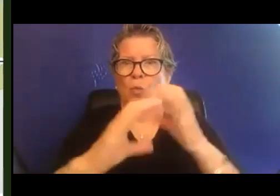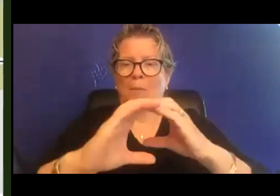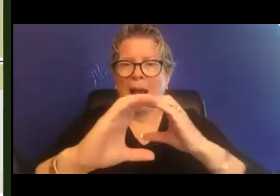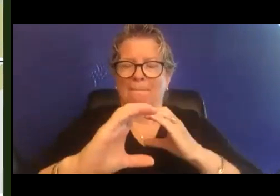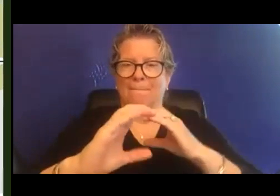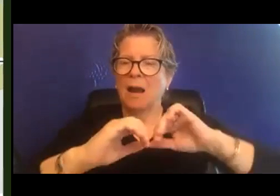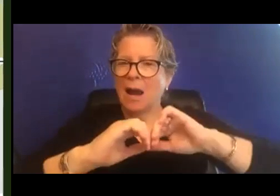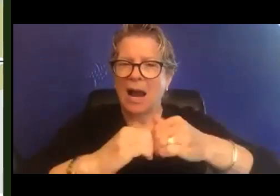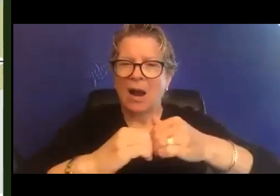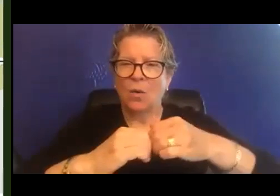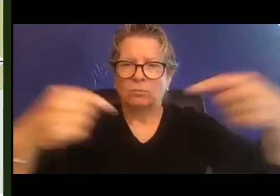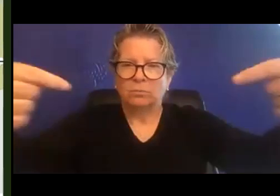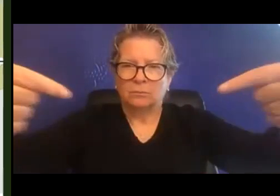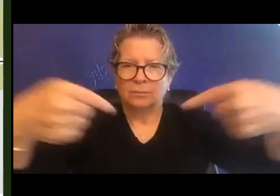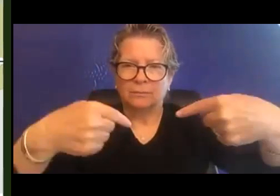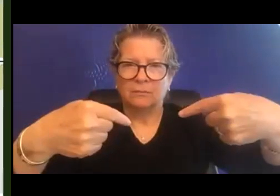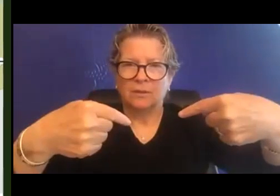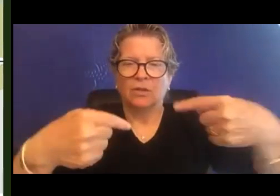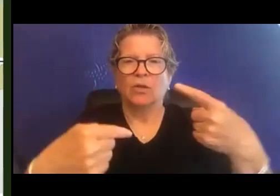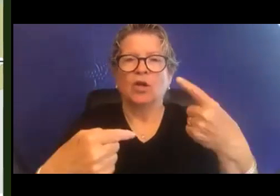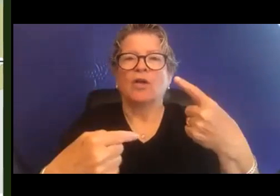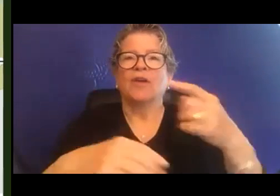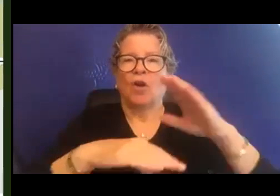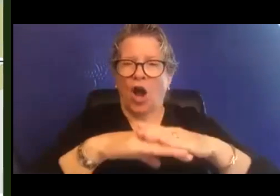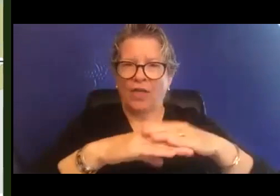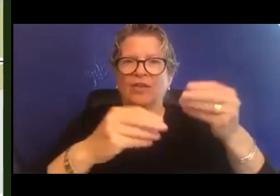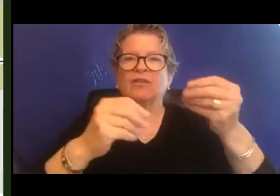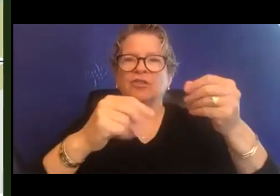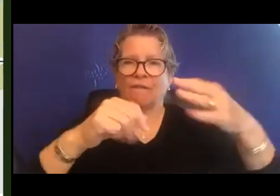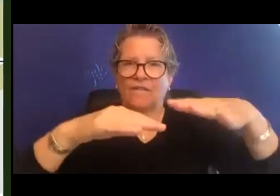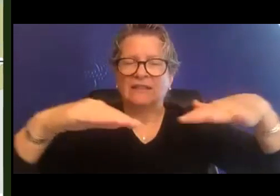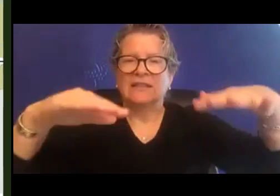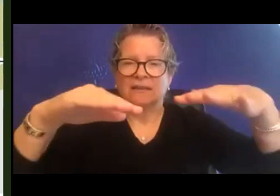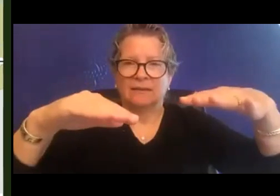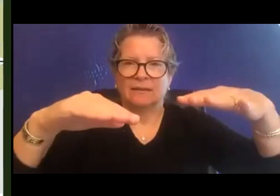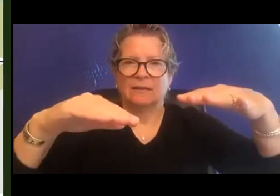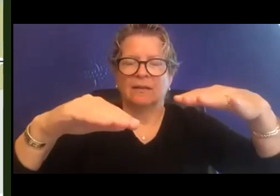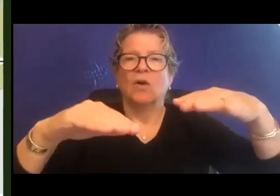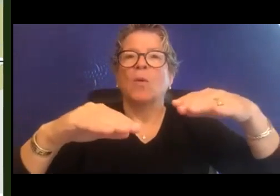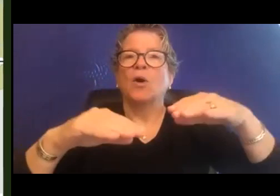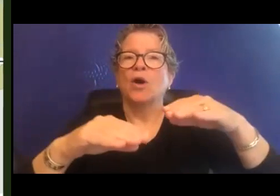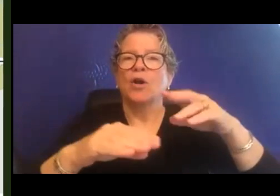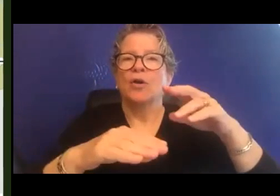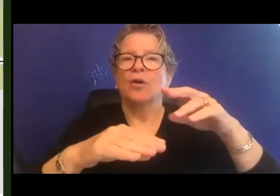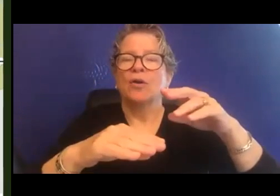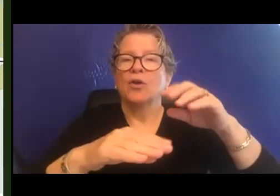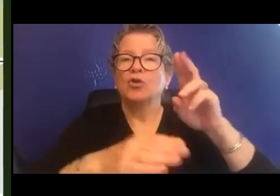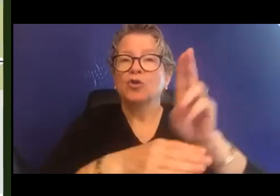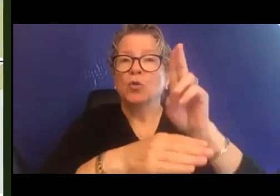So there will be two surface pipes installed by open cut trenching.